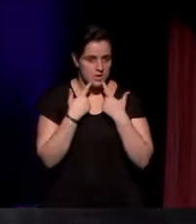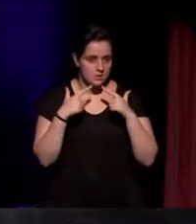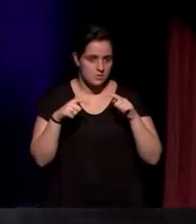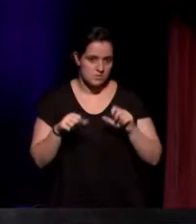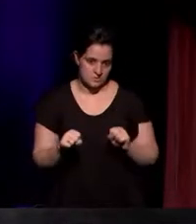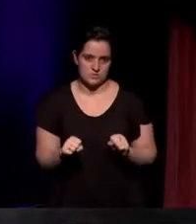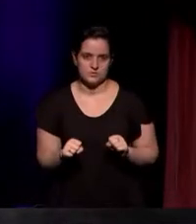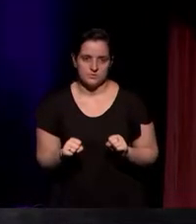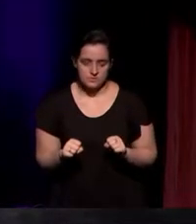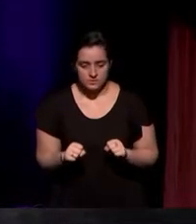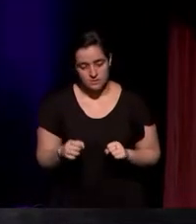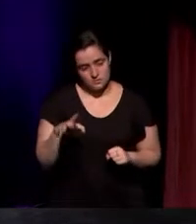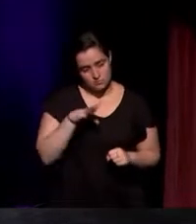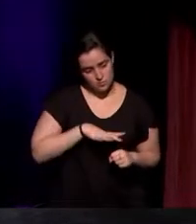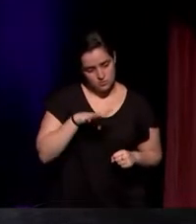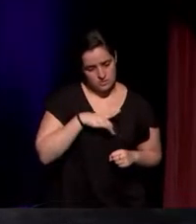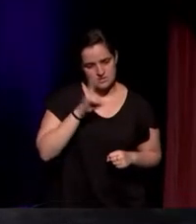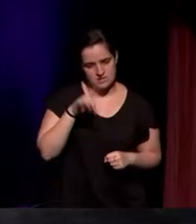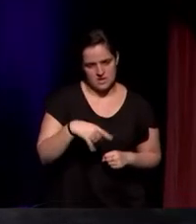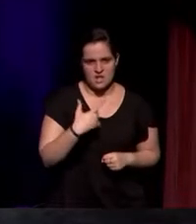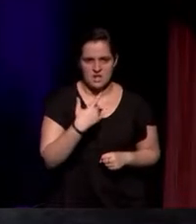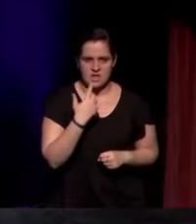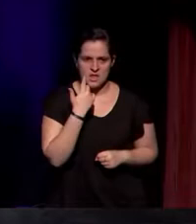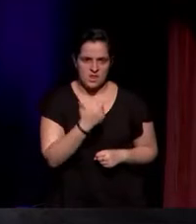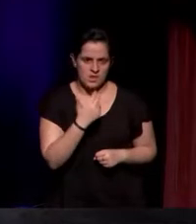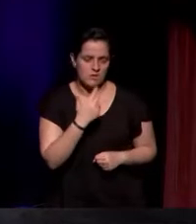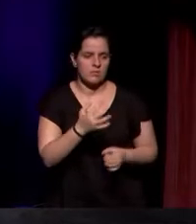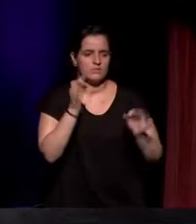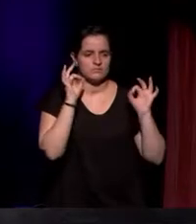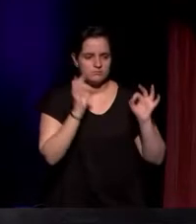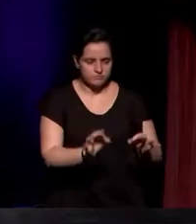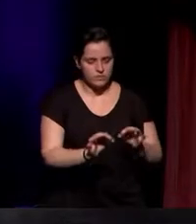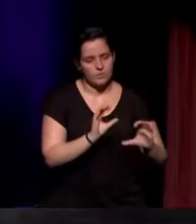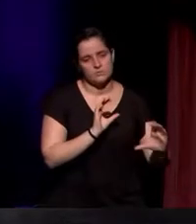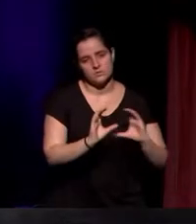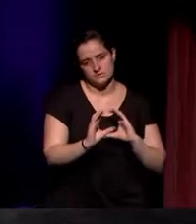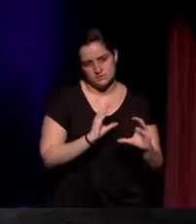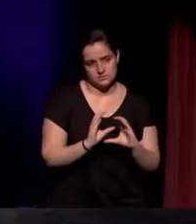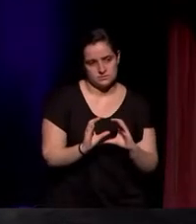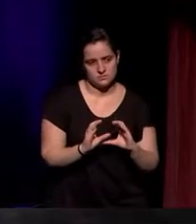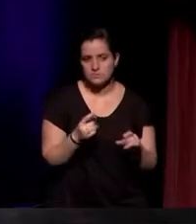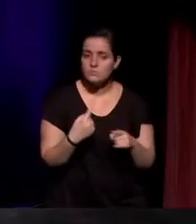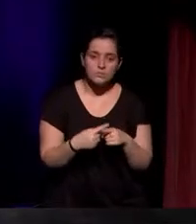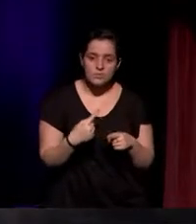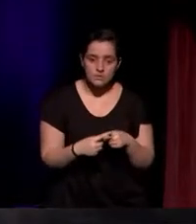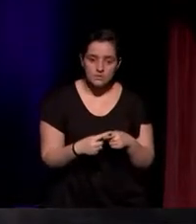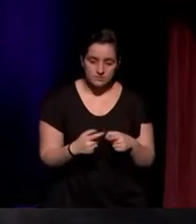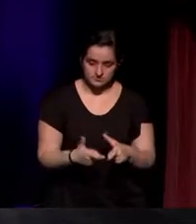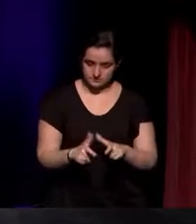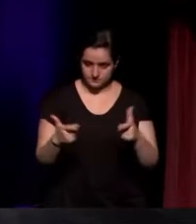Portuguese is the official language and the language of communication, because most people, especially women,